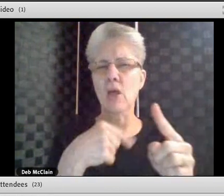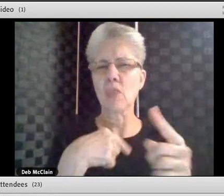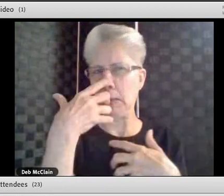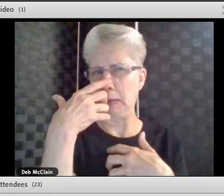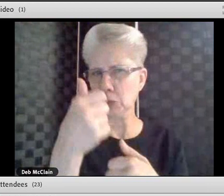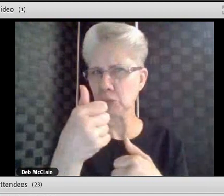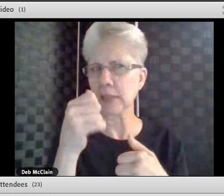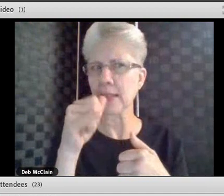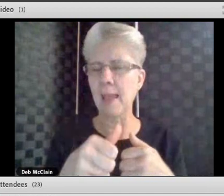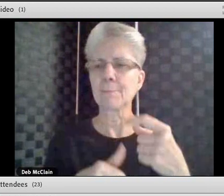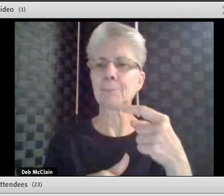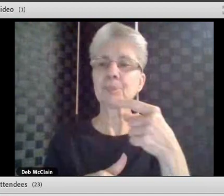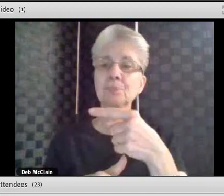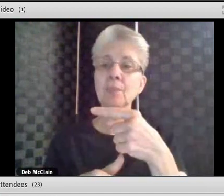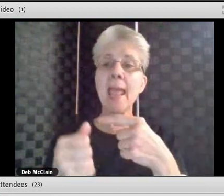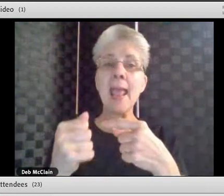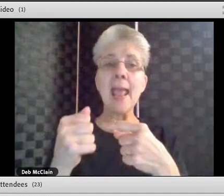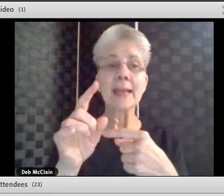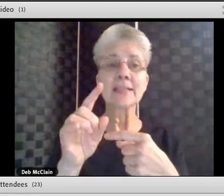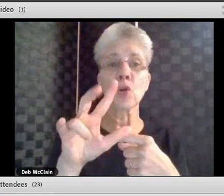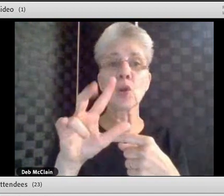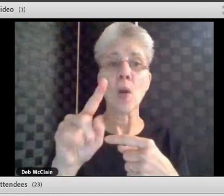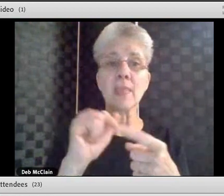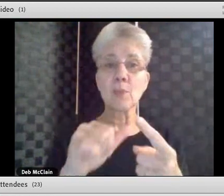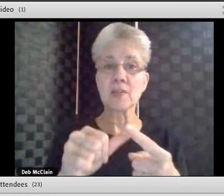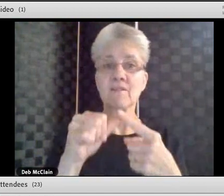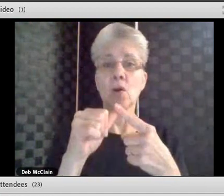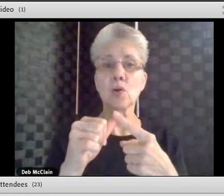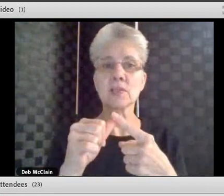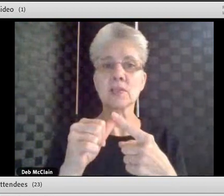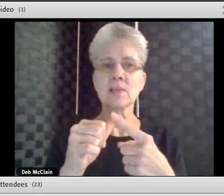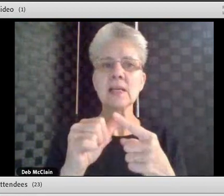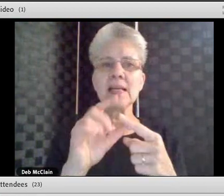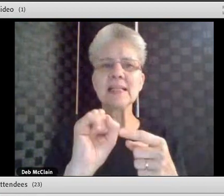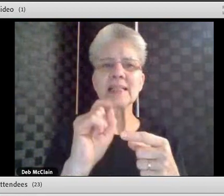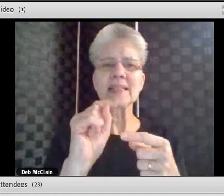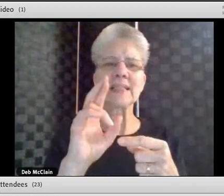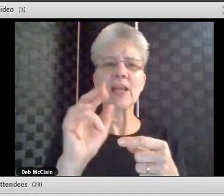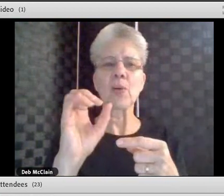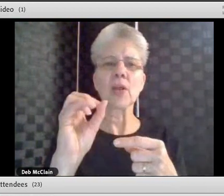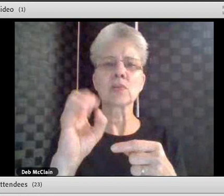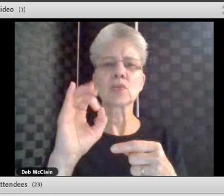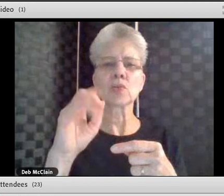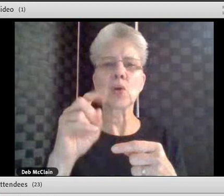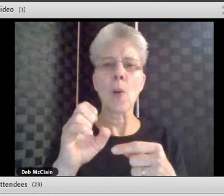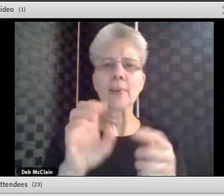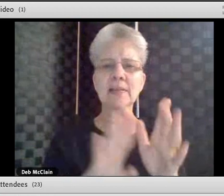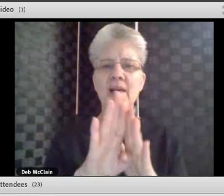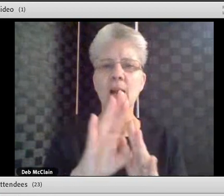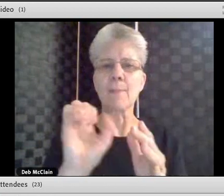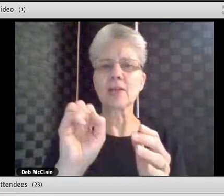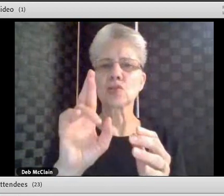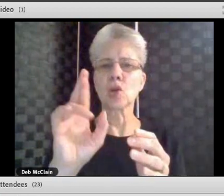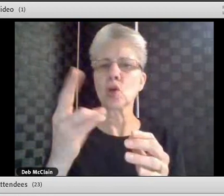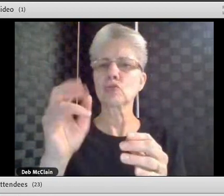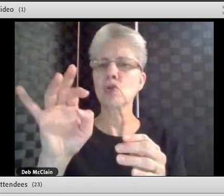So, in 1831 was kind of the first one, which is the stereoscope by Sir Charles Wheatstone, and so you kind of sat in this device,